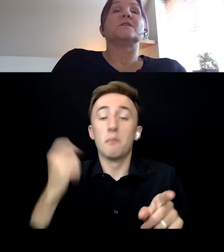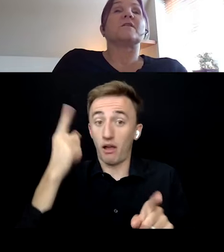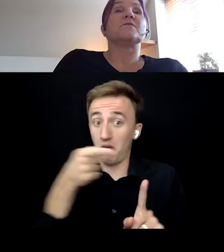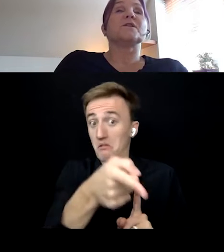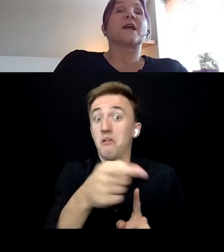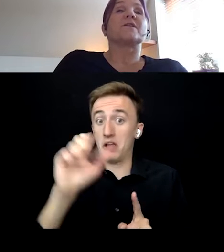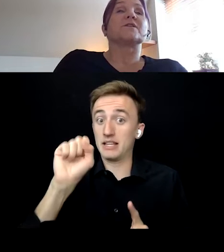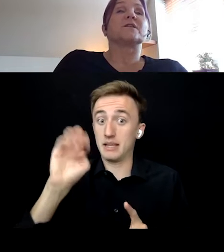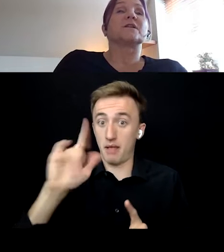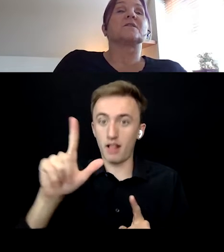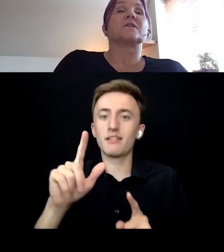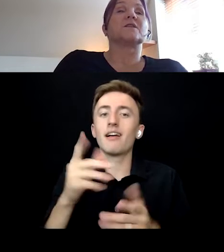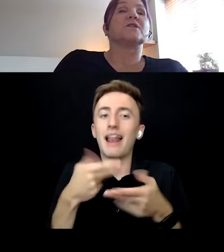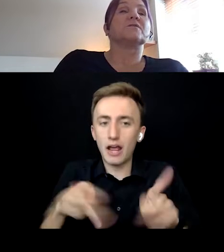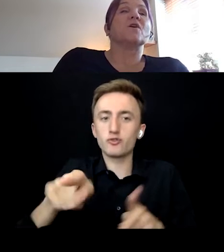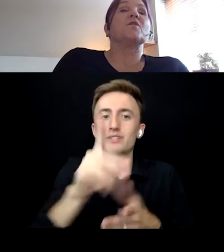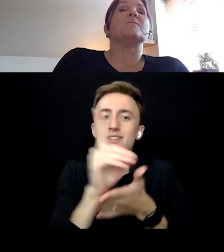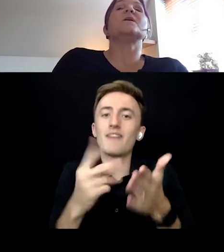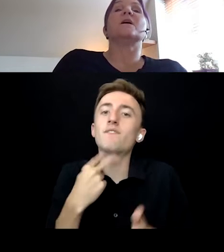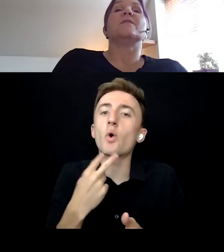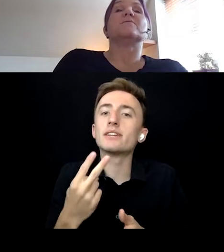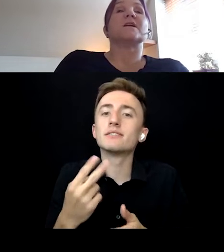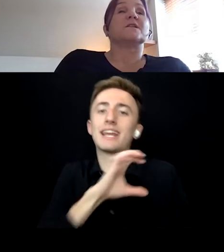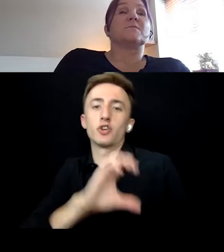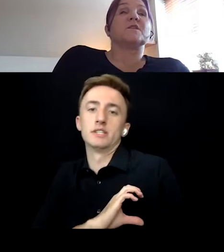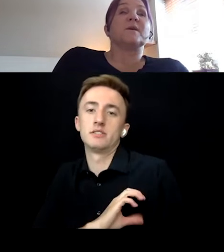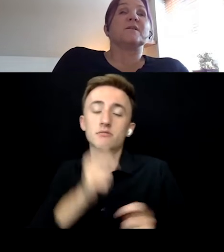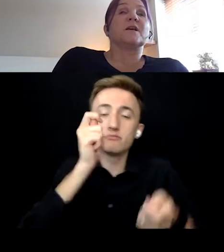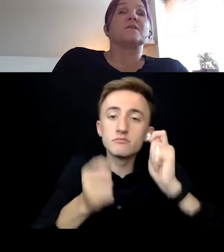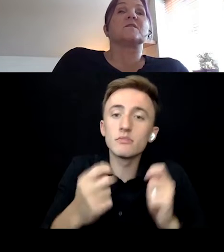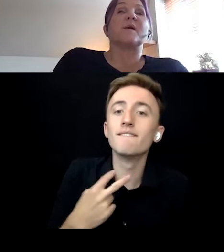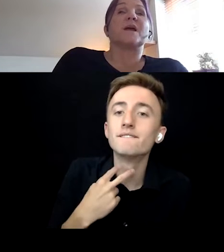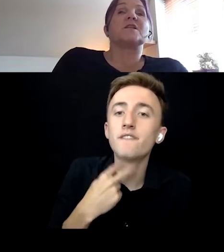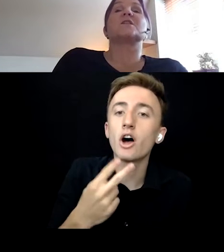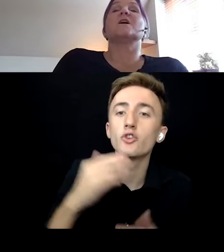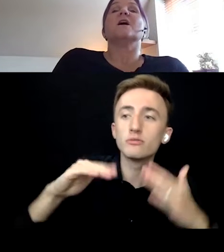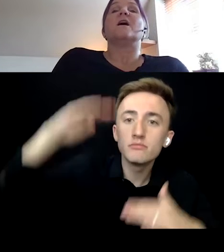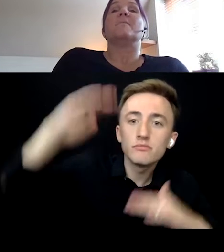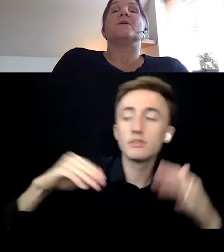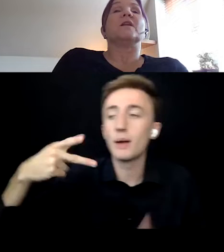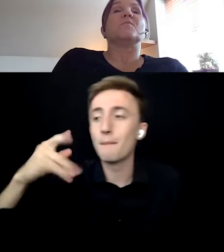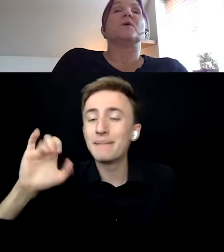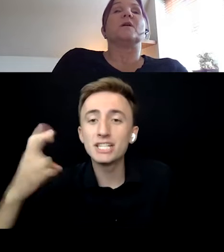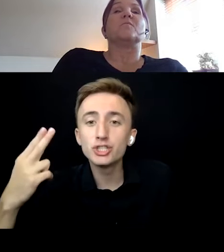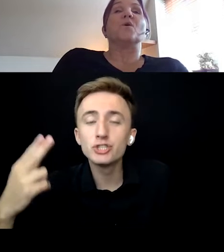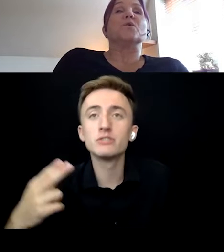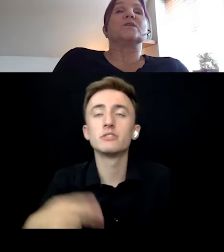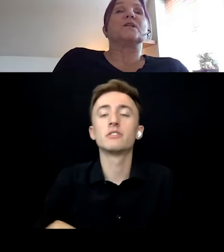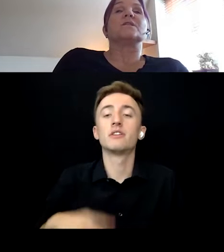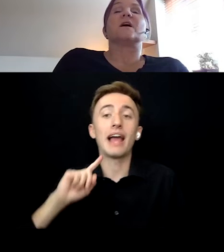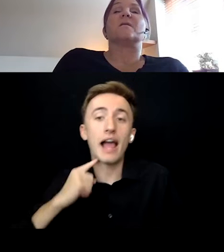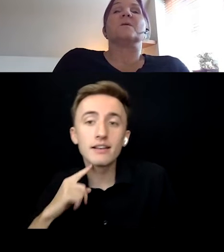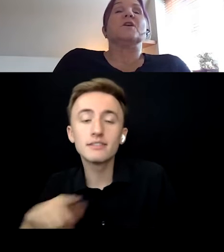design voice characteristics. Change of volume, the rate, the pitch, you can put in pauses. You